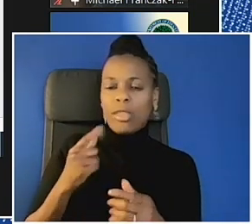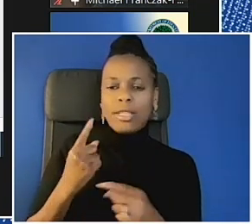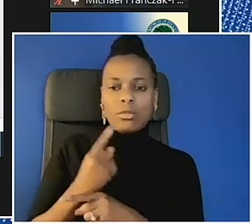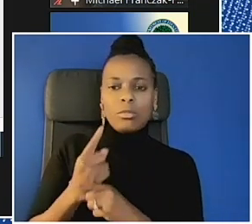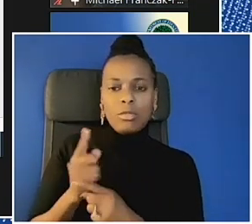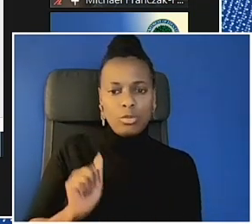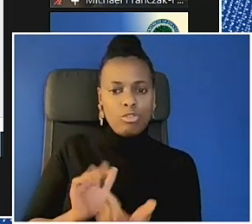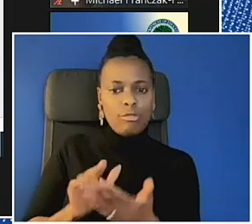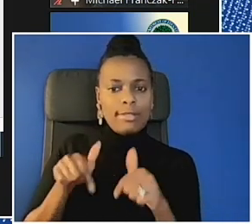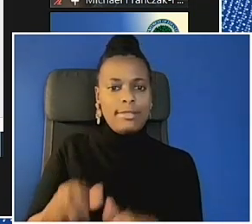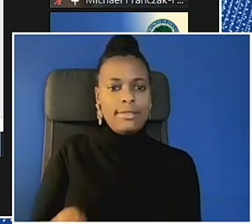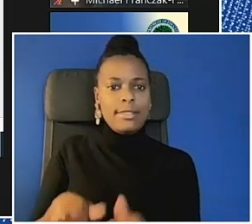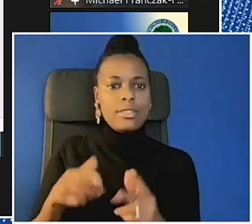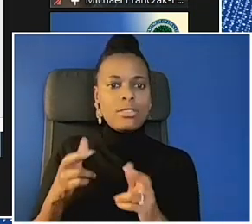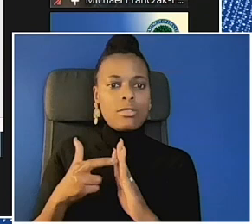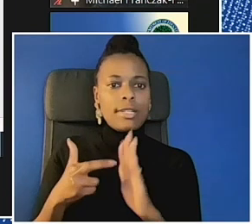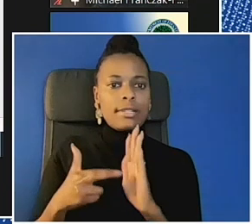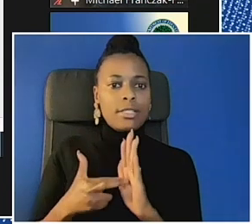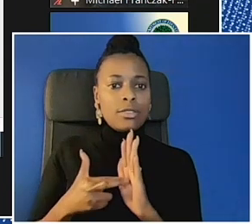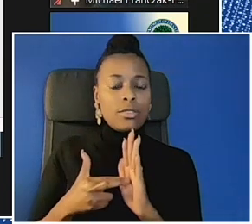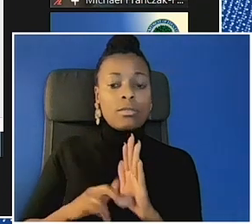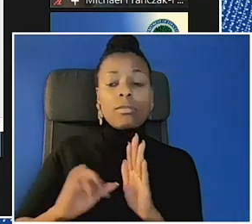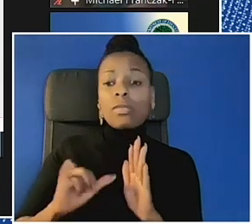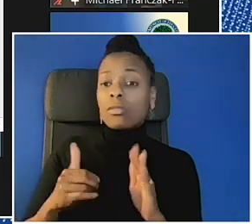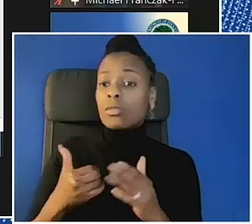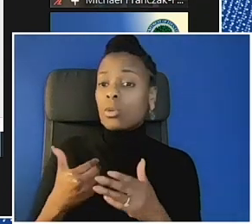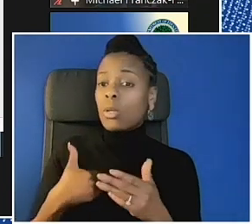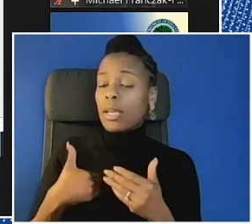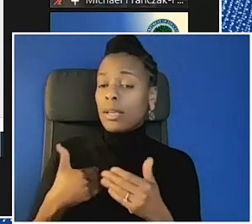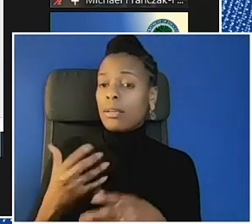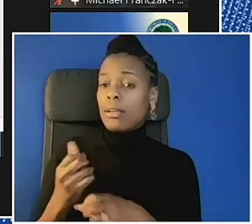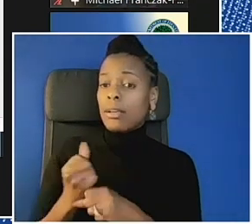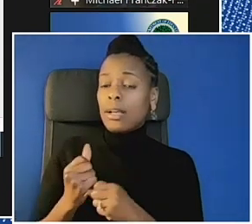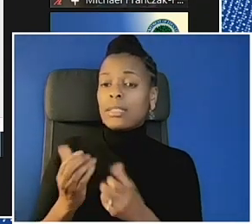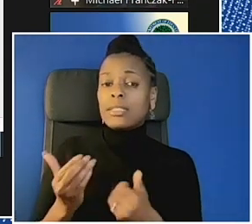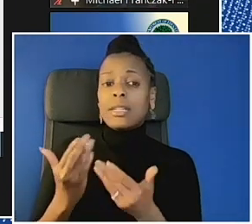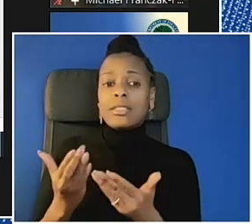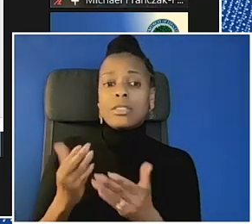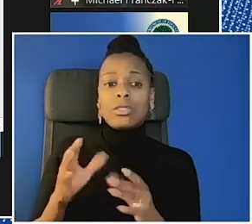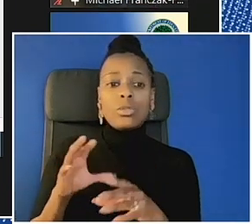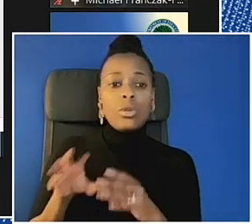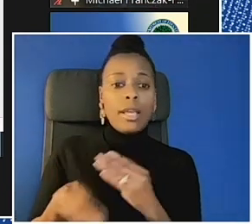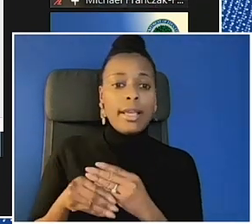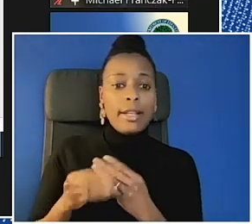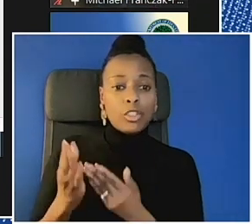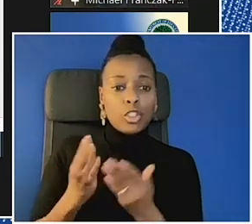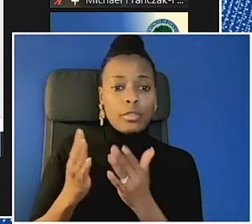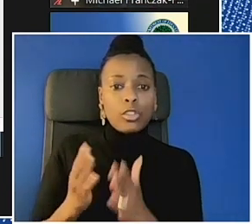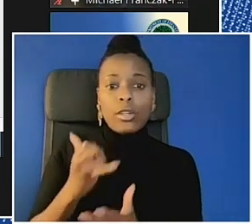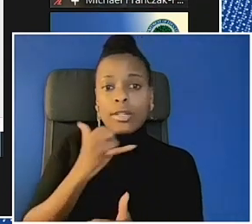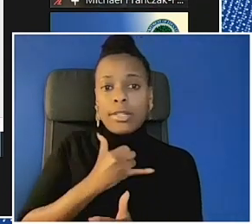We also received suggestions about adding service or errors to the factors showing hardship. We do not think this change is